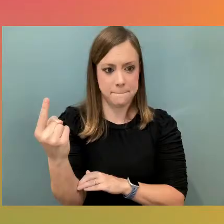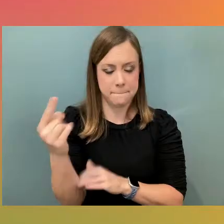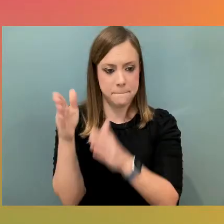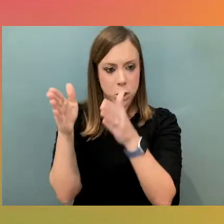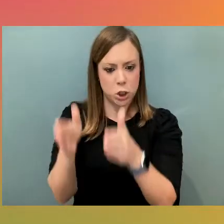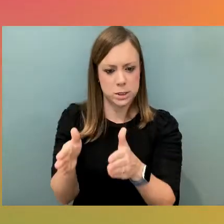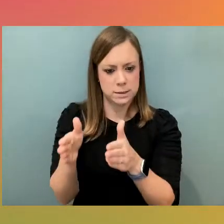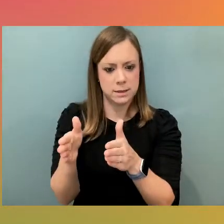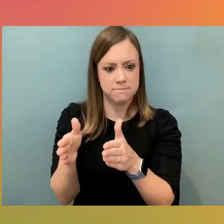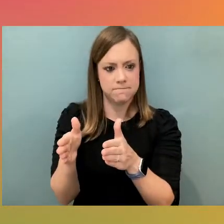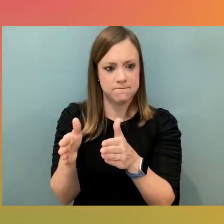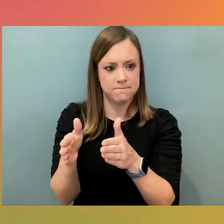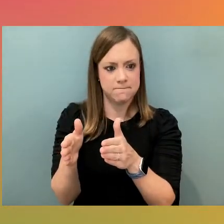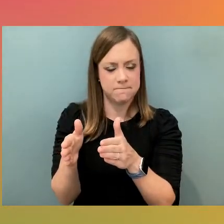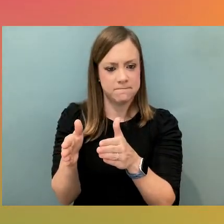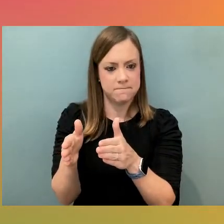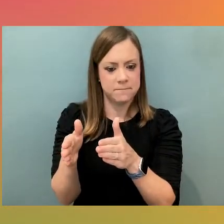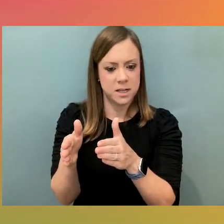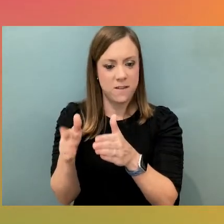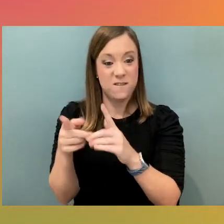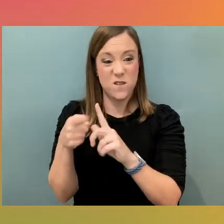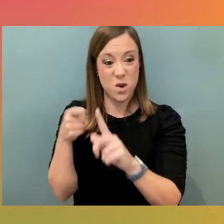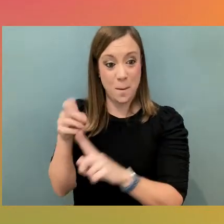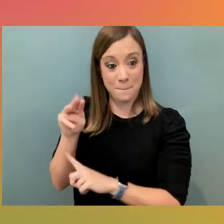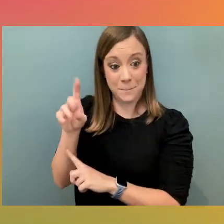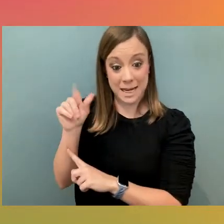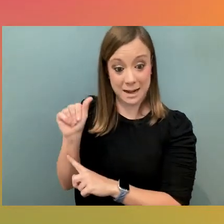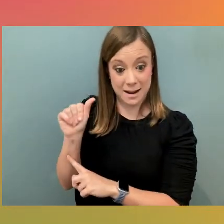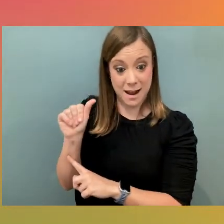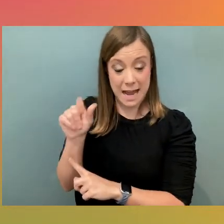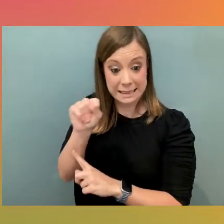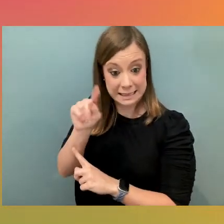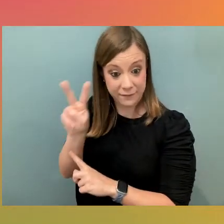SOMEBODY WHO IS NOT ONLY A YOU